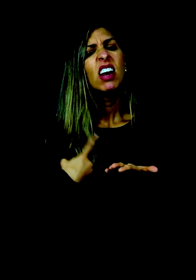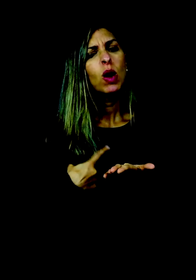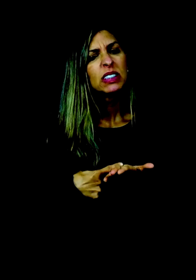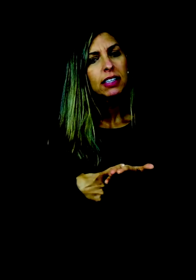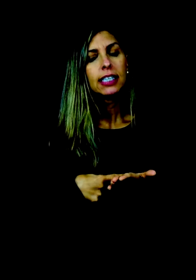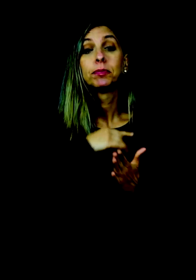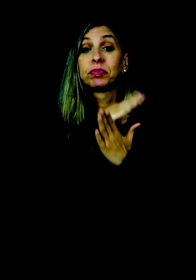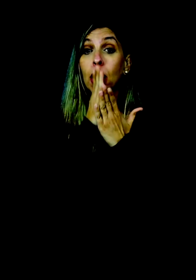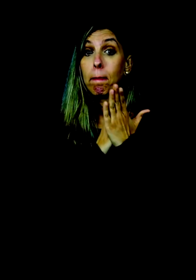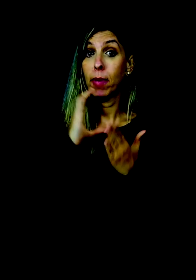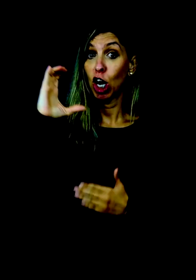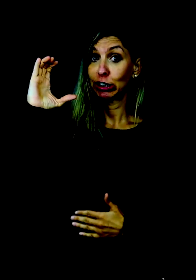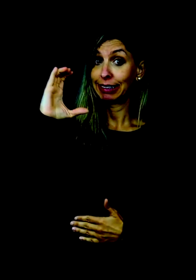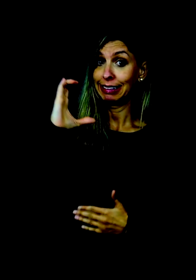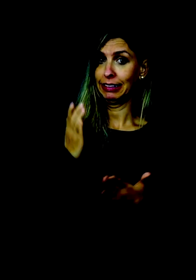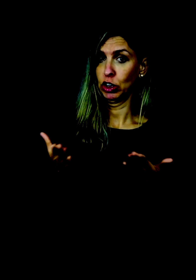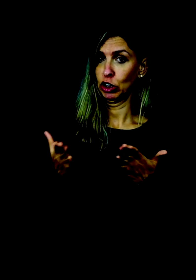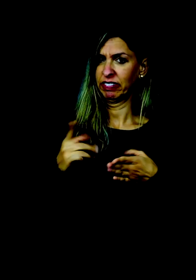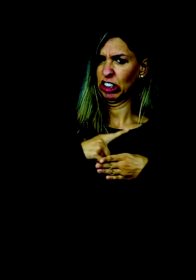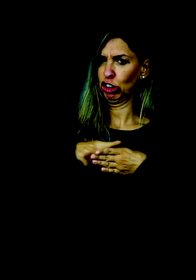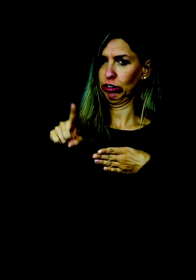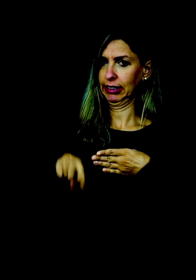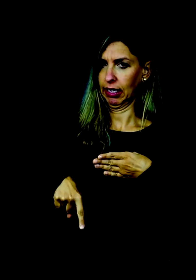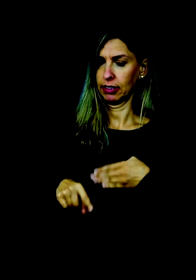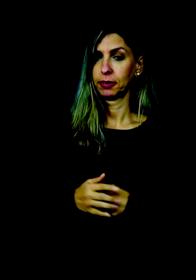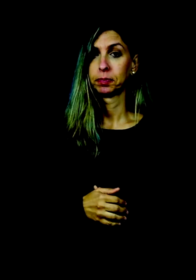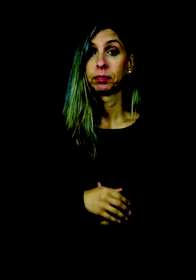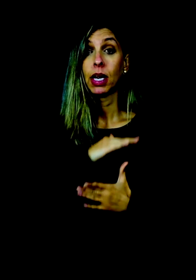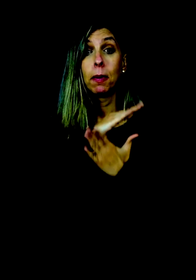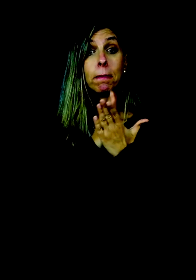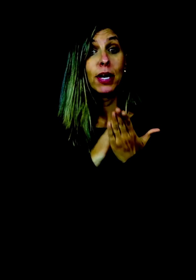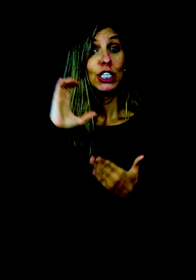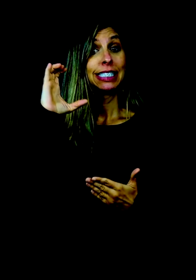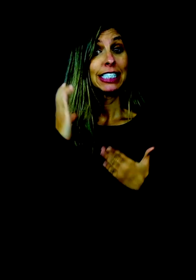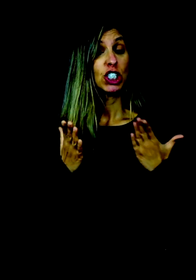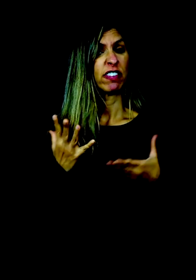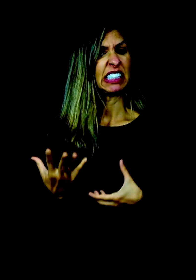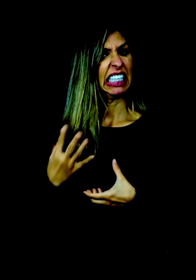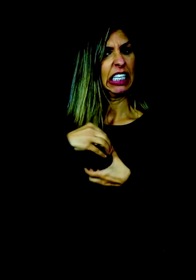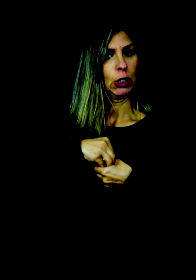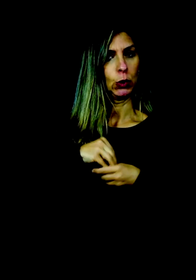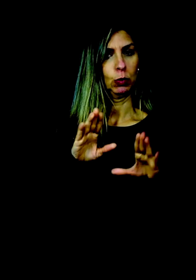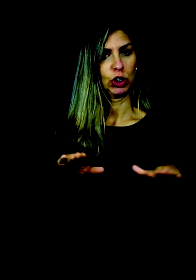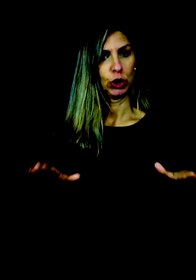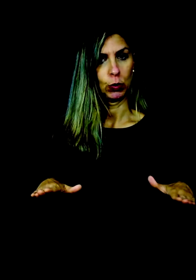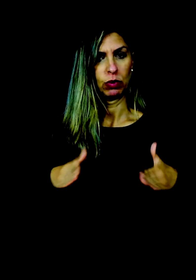Part C Services covers children in